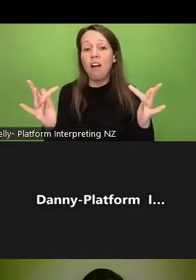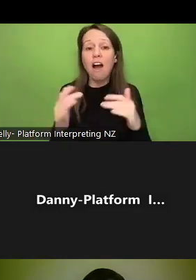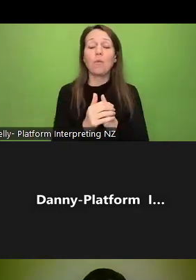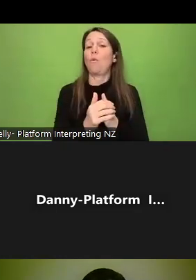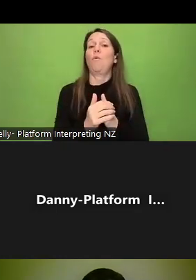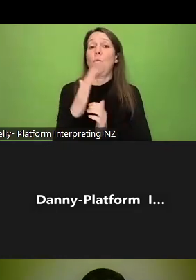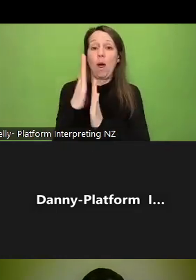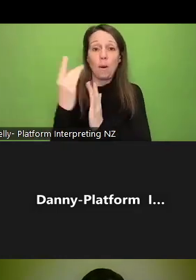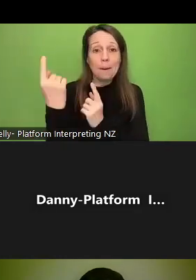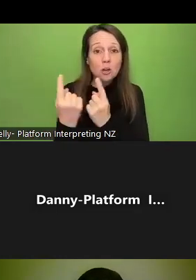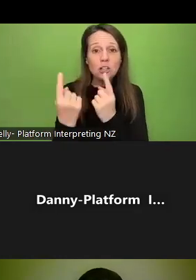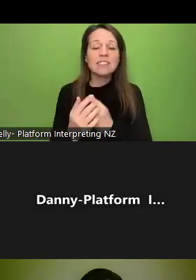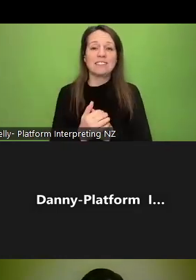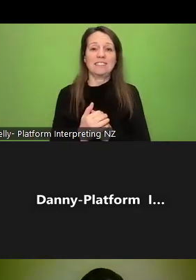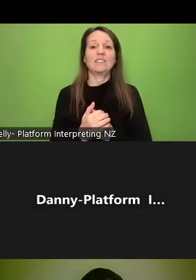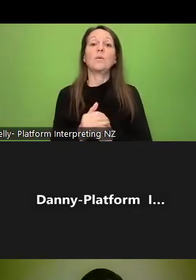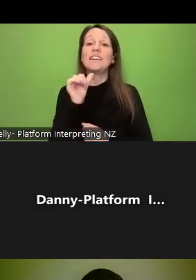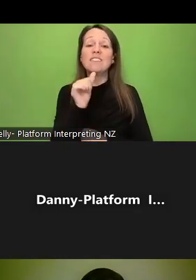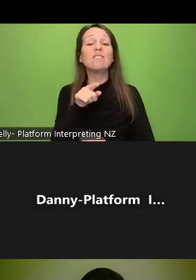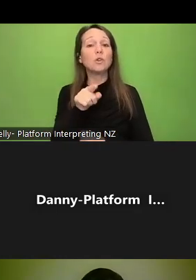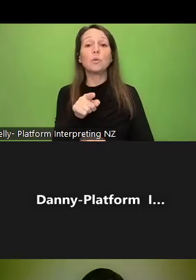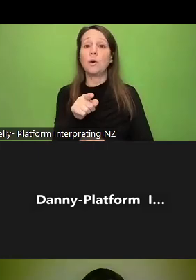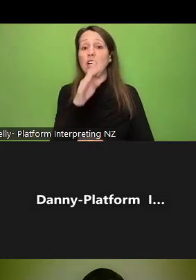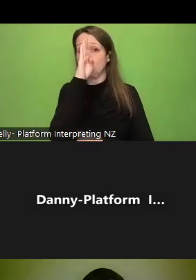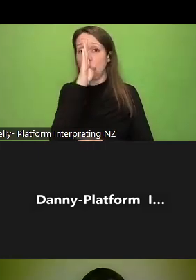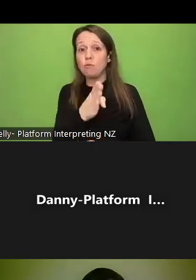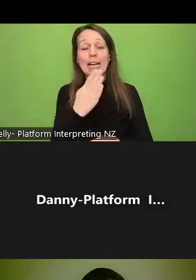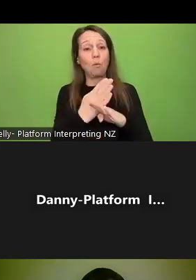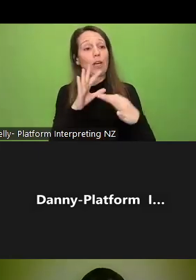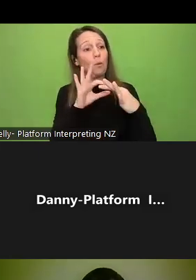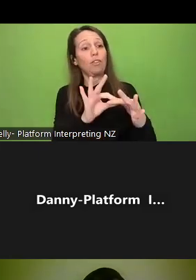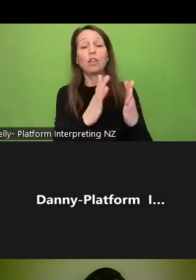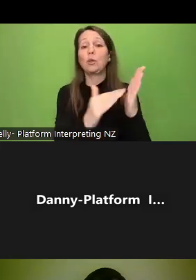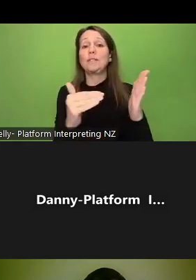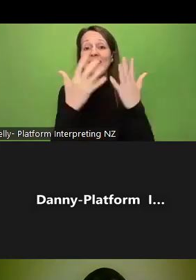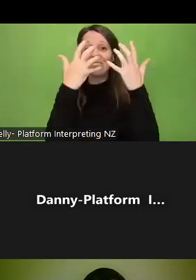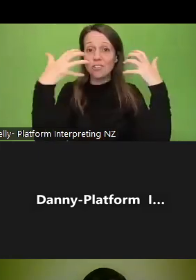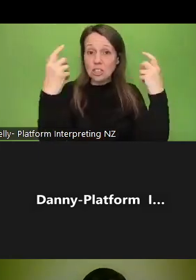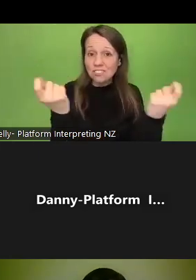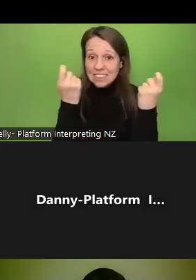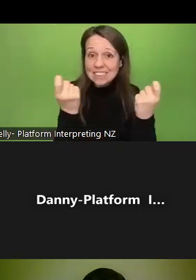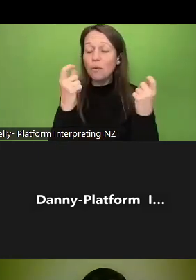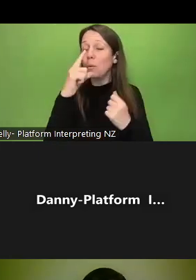the support, if you're directly working with New Zealand Fringe Festival, we are available to you